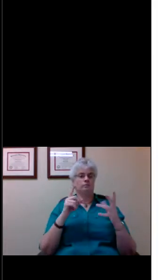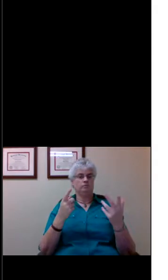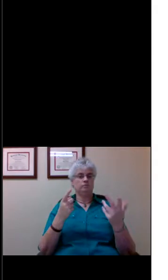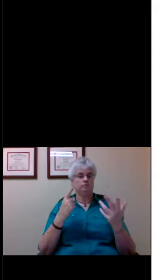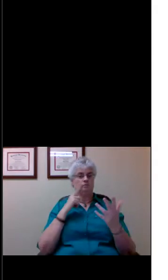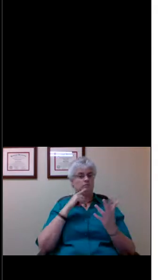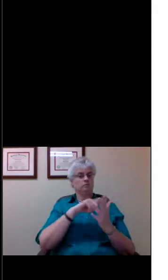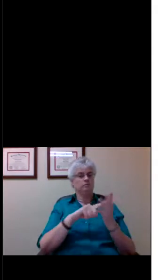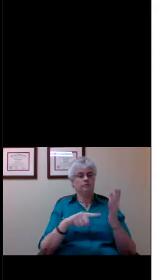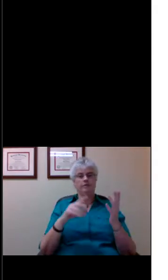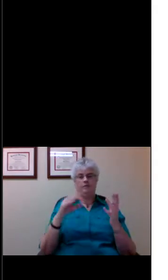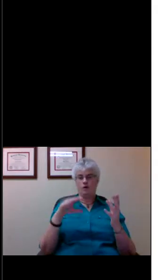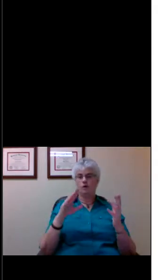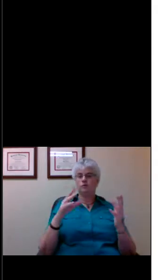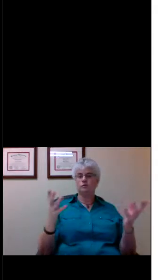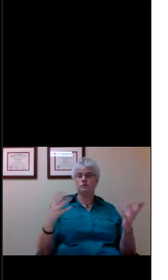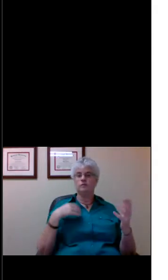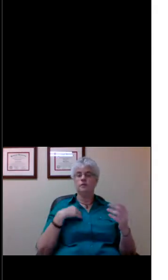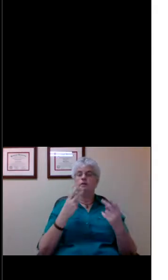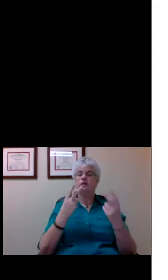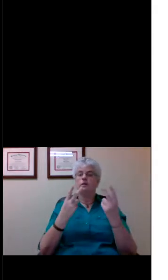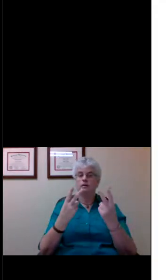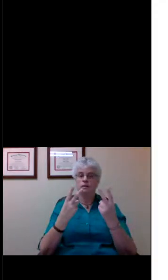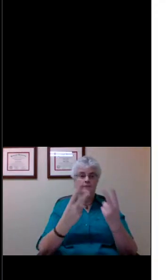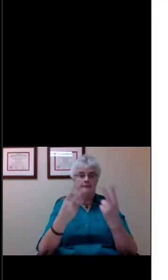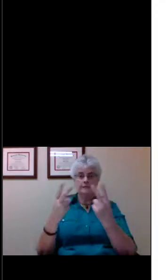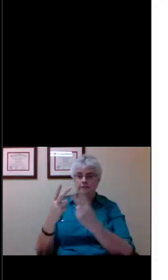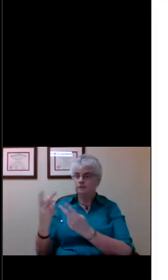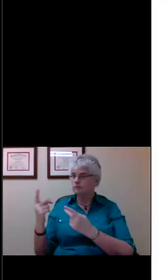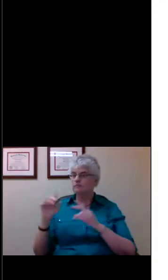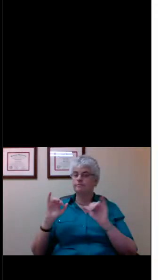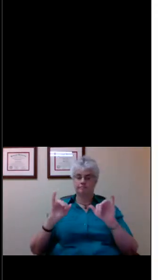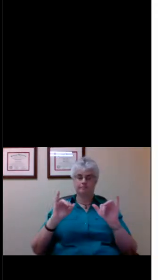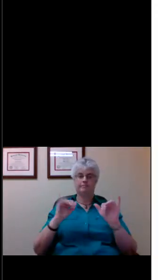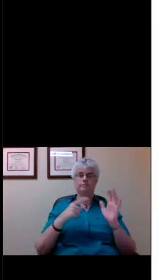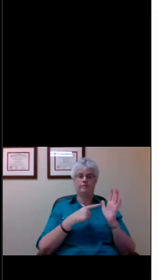budgets so we looked at all of those different things with all the different